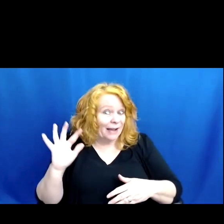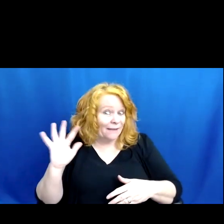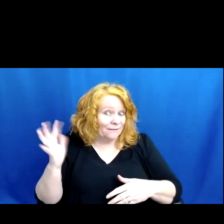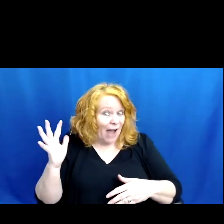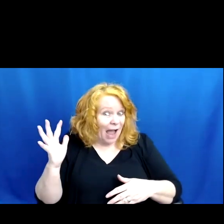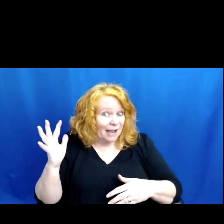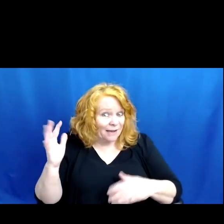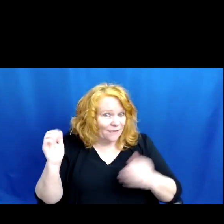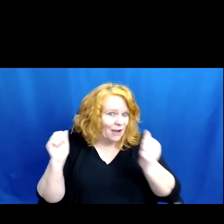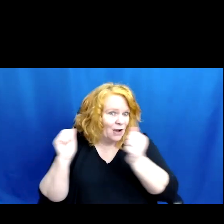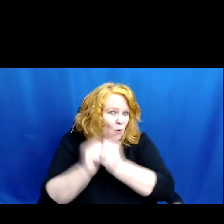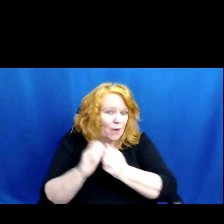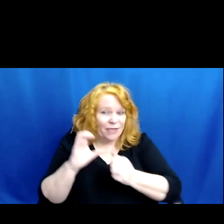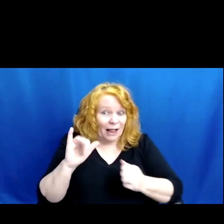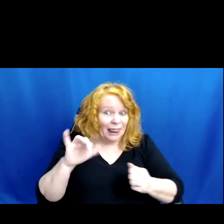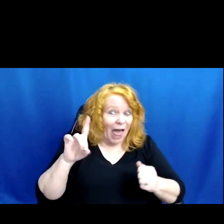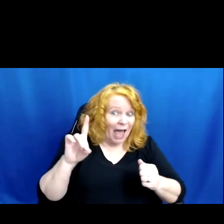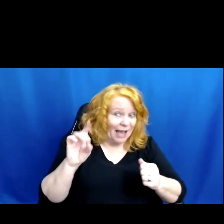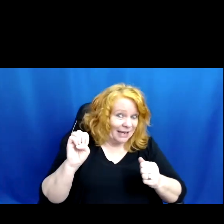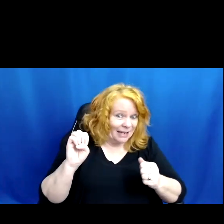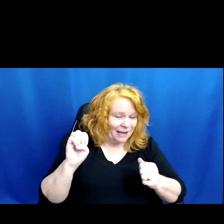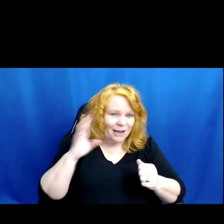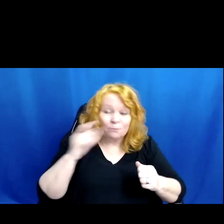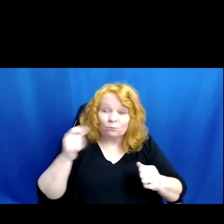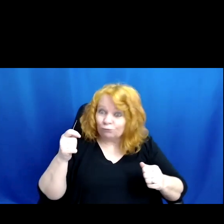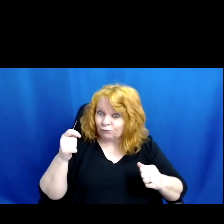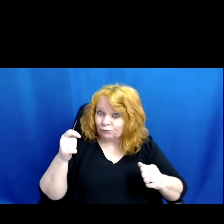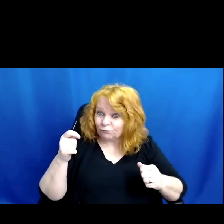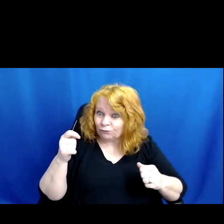You know when this is up you will know that’s why I am doing the thing.